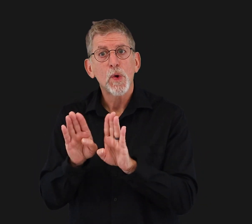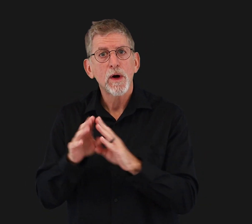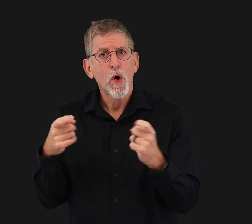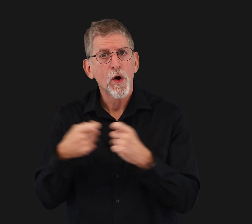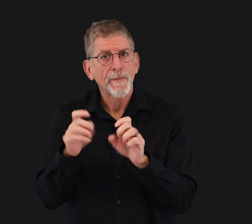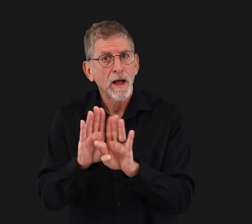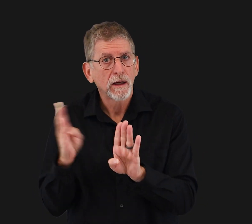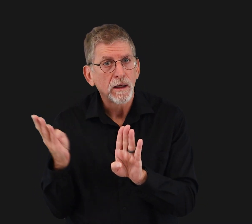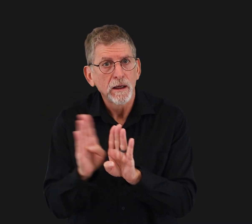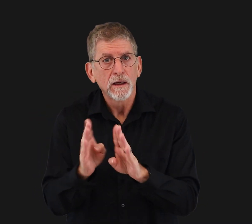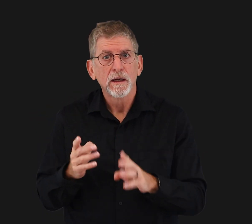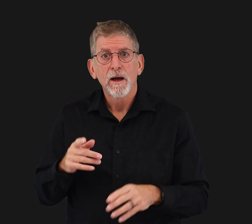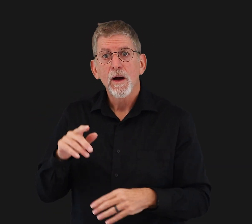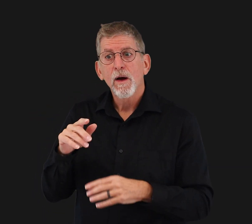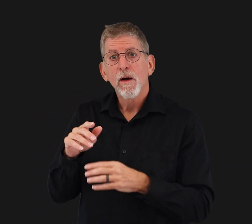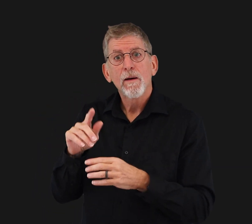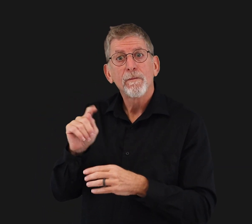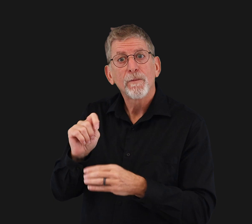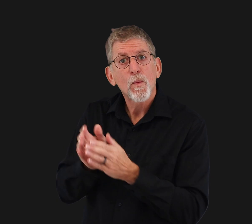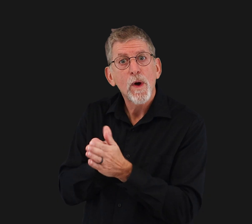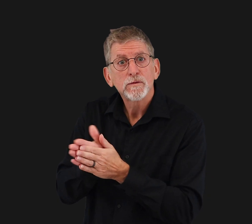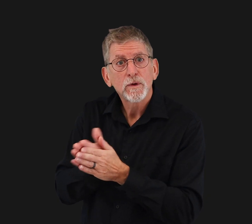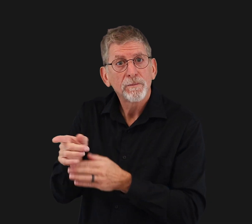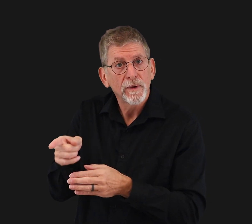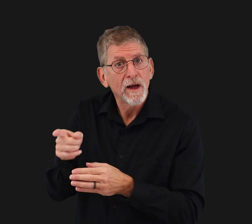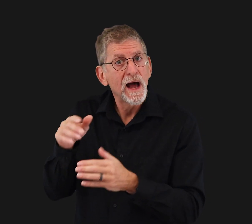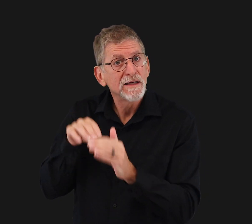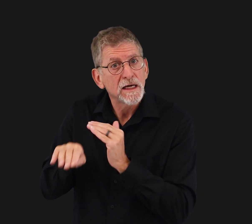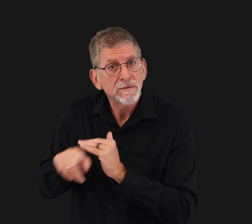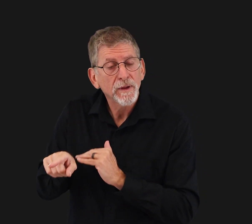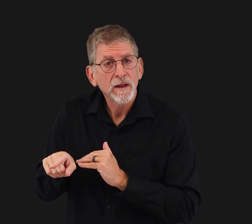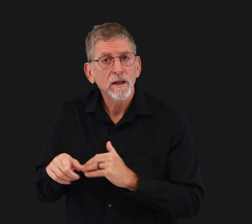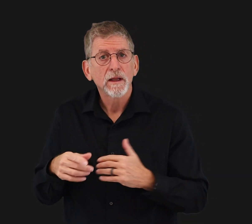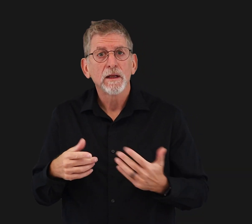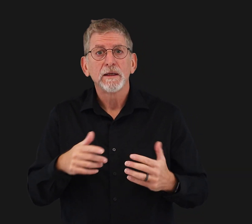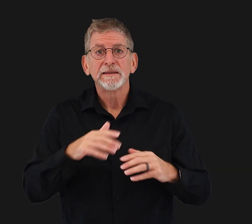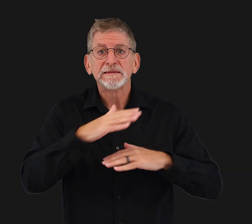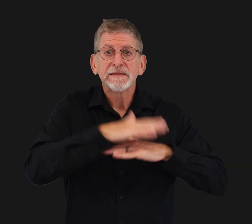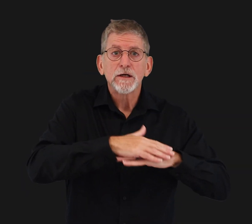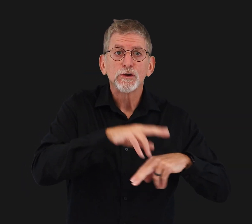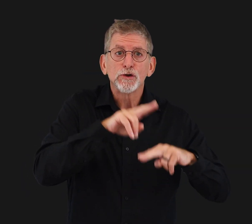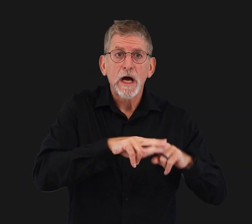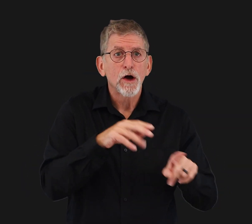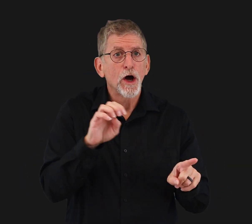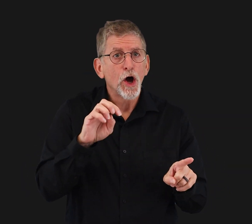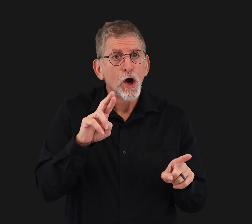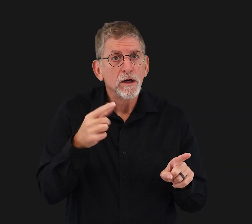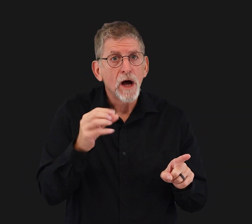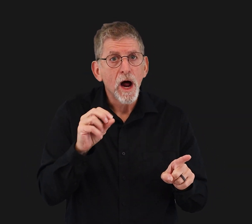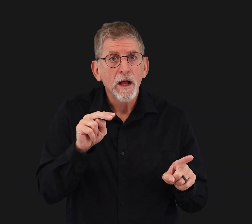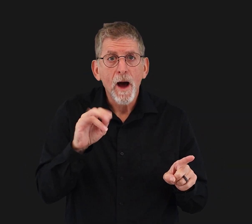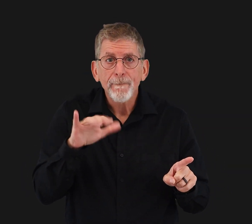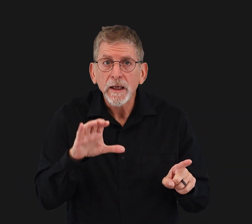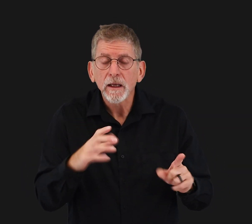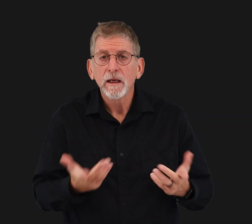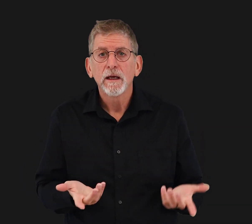(e.g., widened hallways, automatic doors, accessible washrooms, ergonomic desks and chairs),